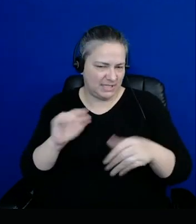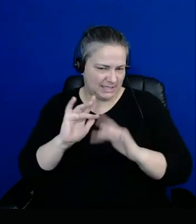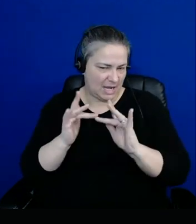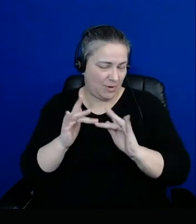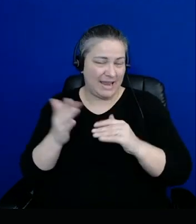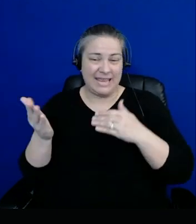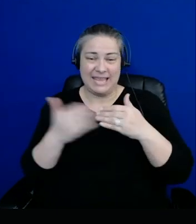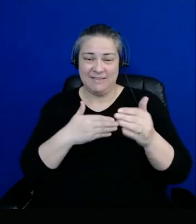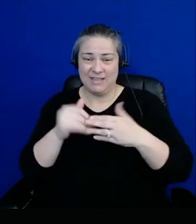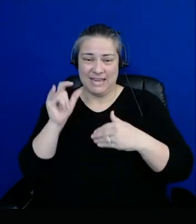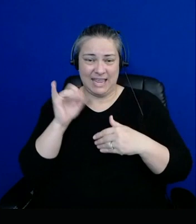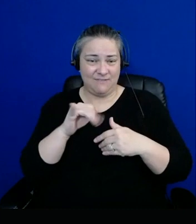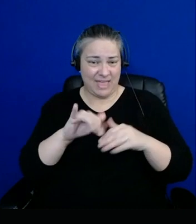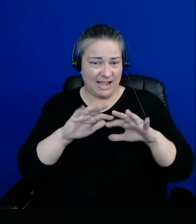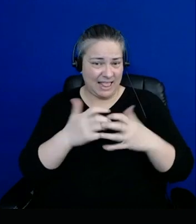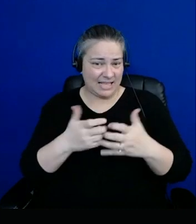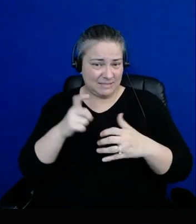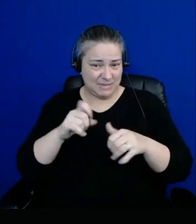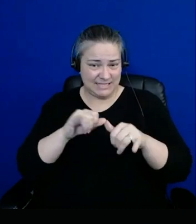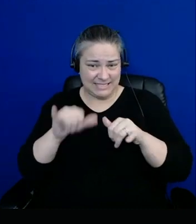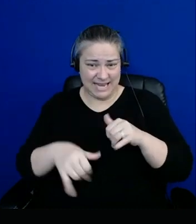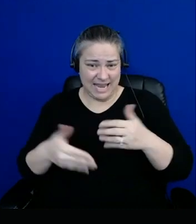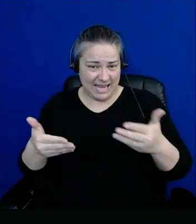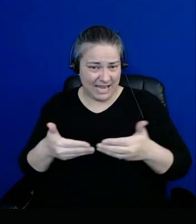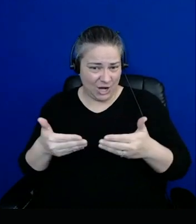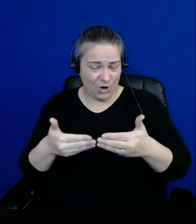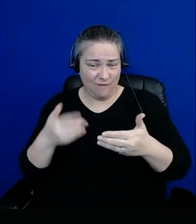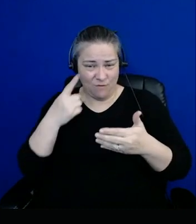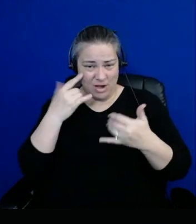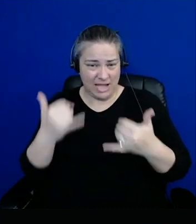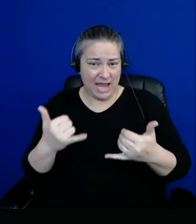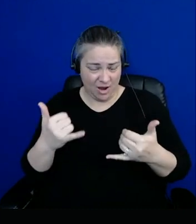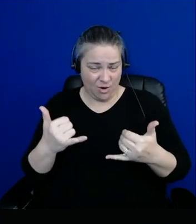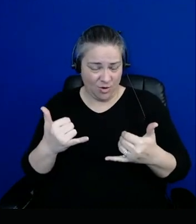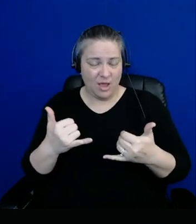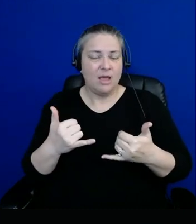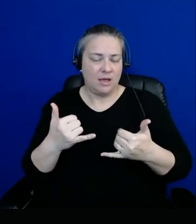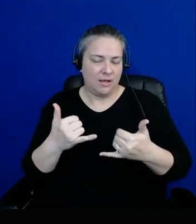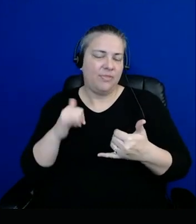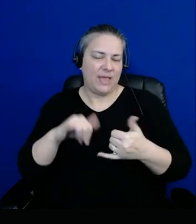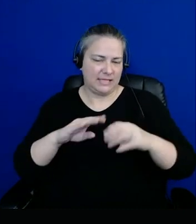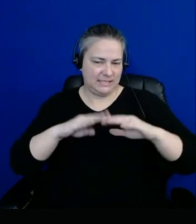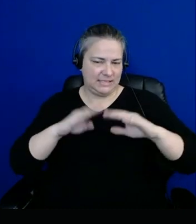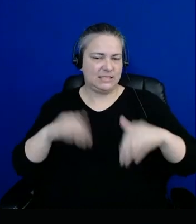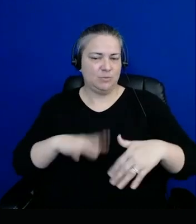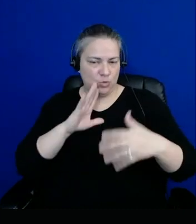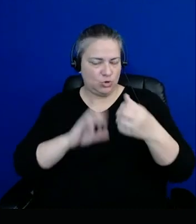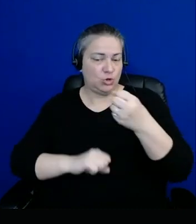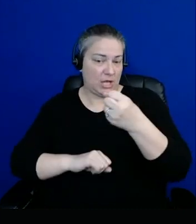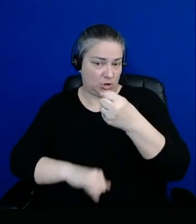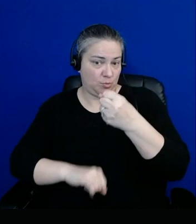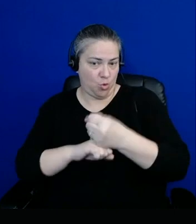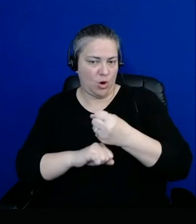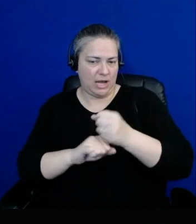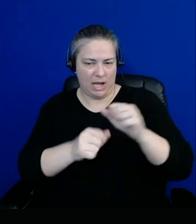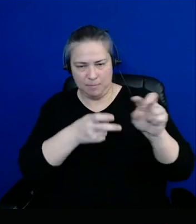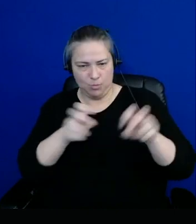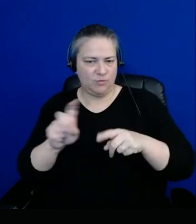device class needs to stay here in Redmond for now, at least the systems that support it can be moved into Azure.